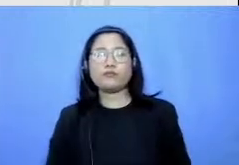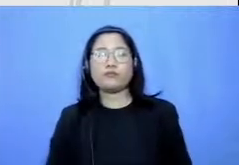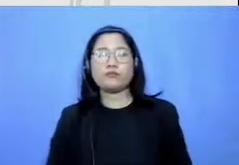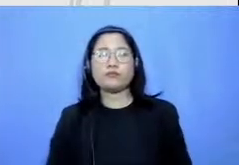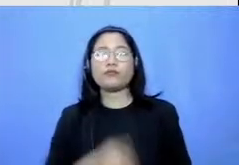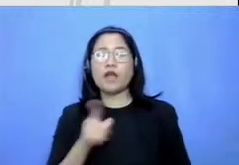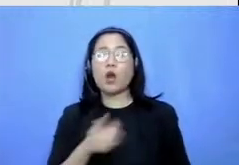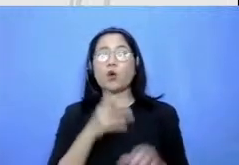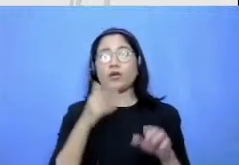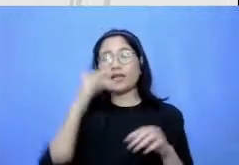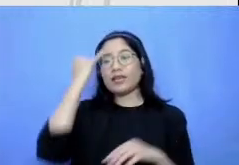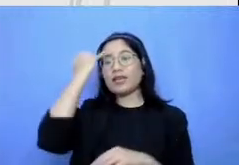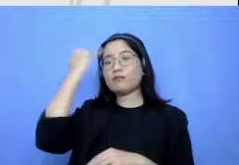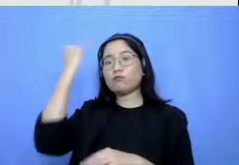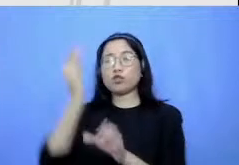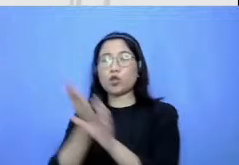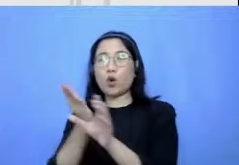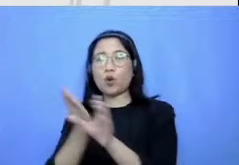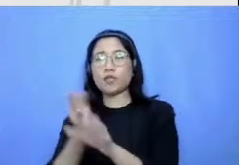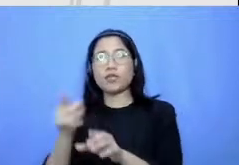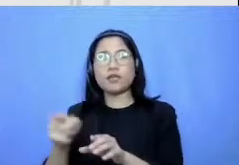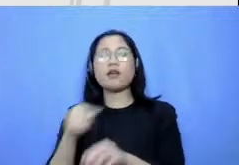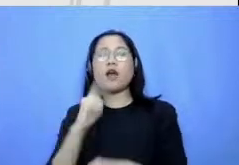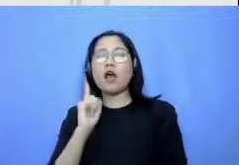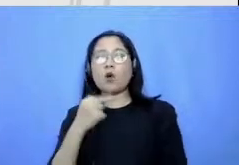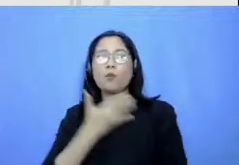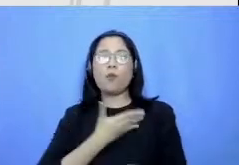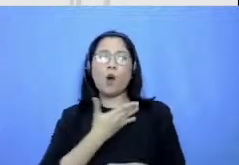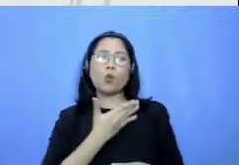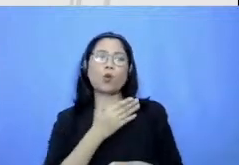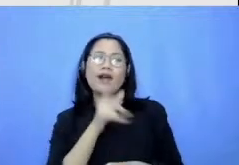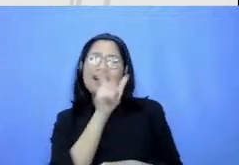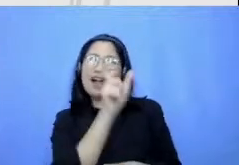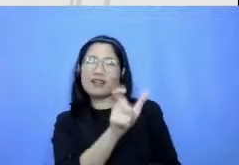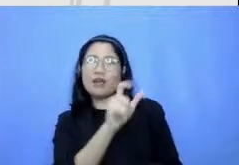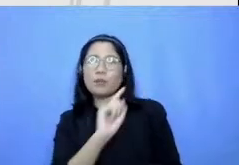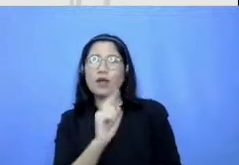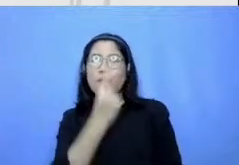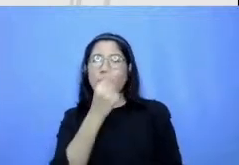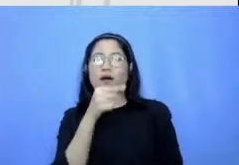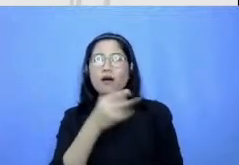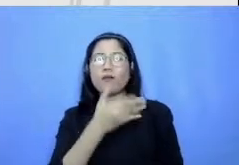used to define a term has an enforcer that has a very